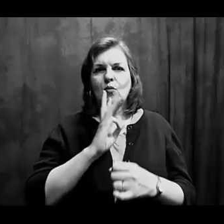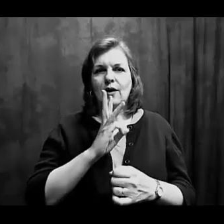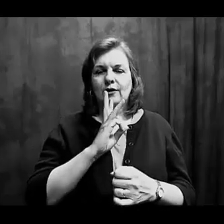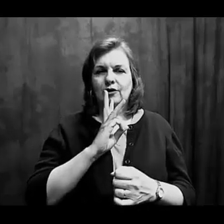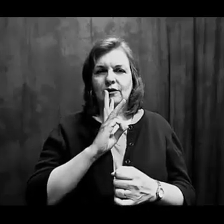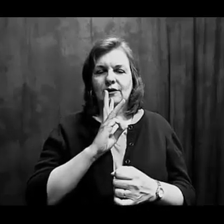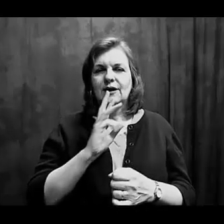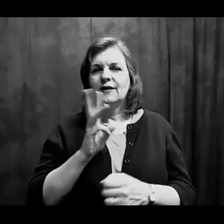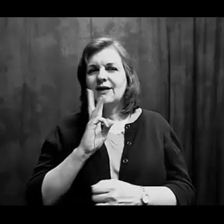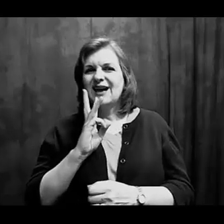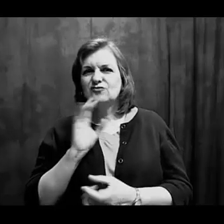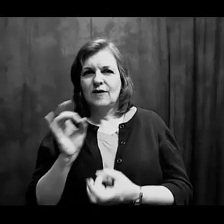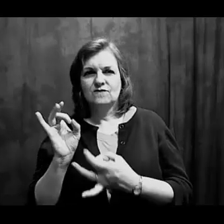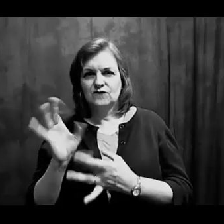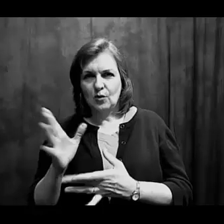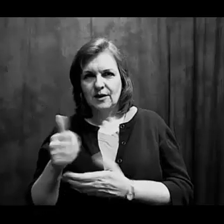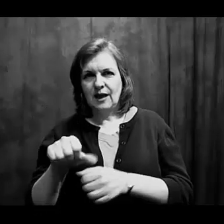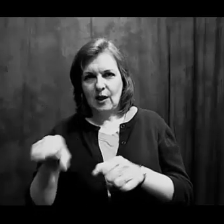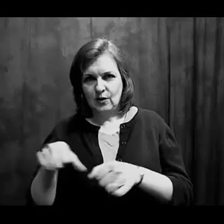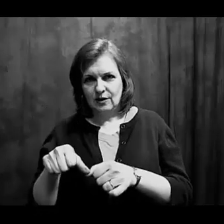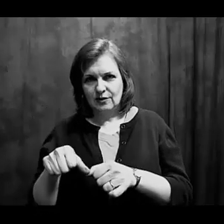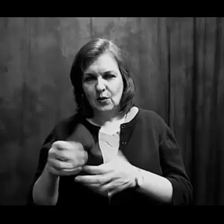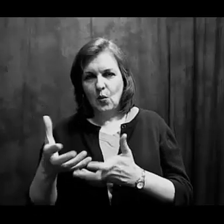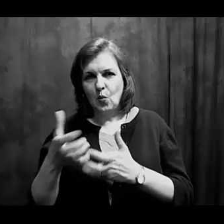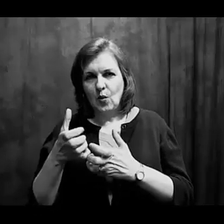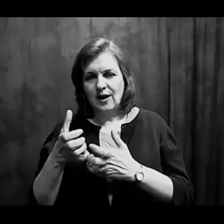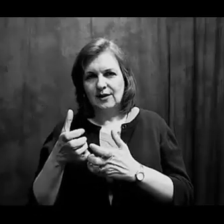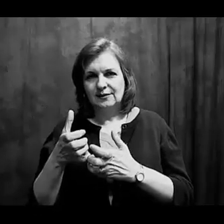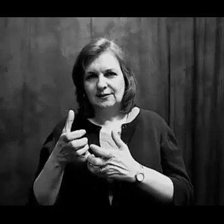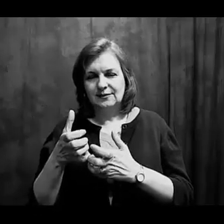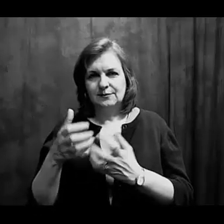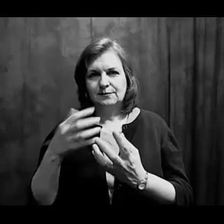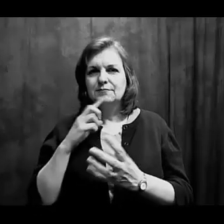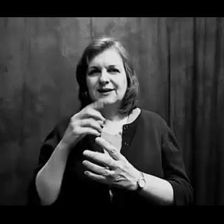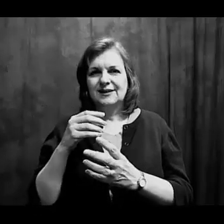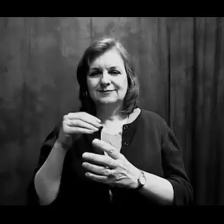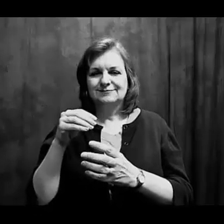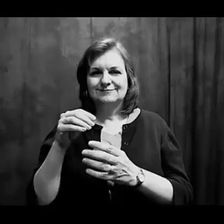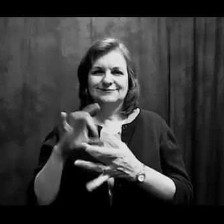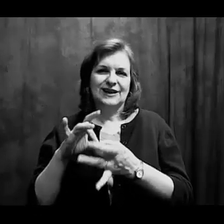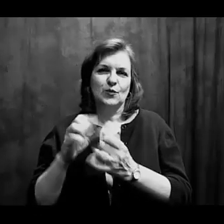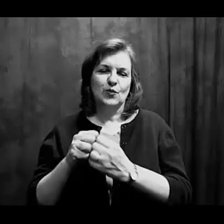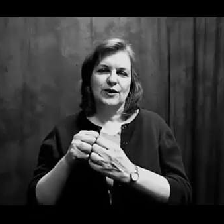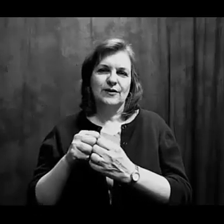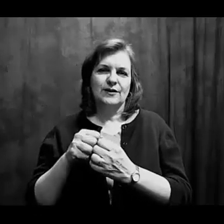and the hydrophobic areas will want to be in contact with those fatty acid tails in the